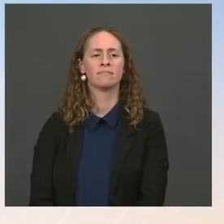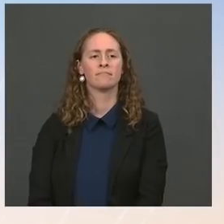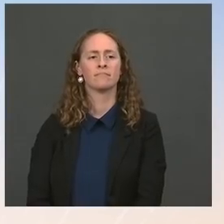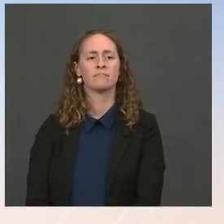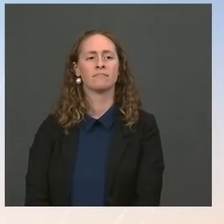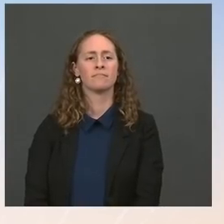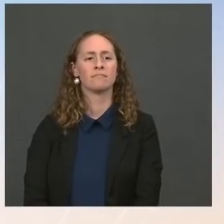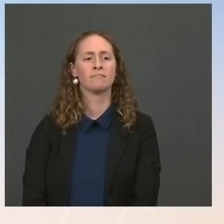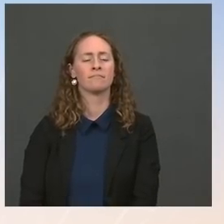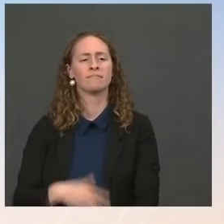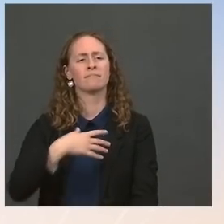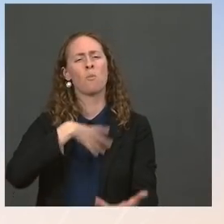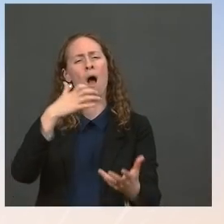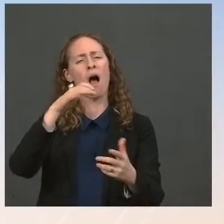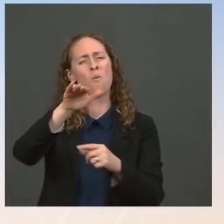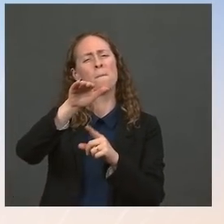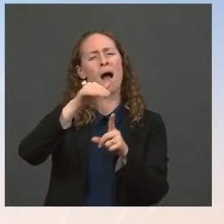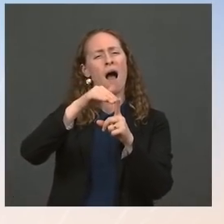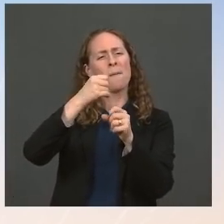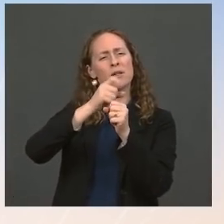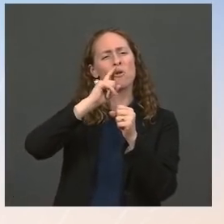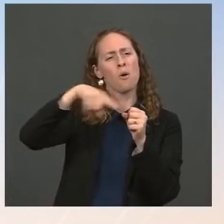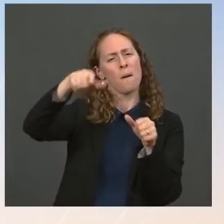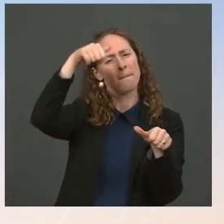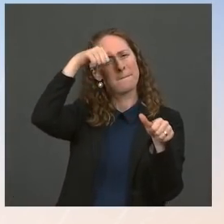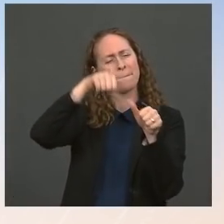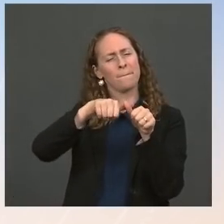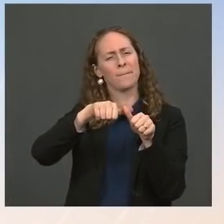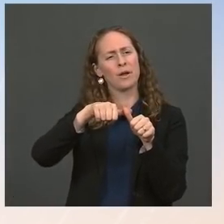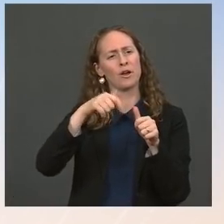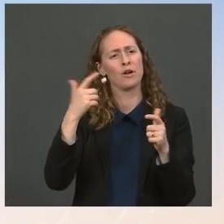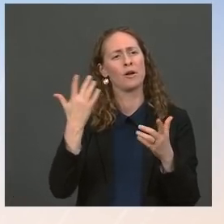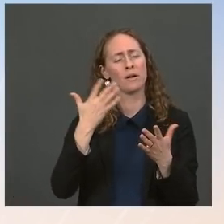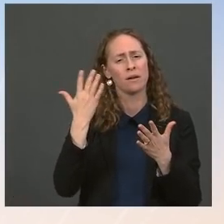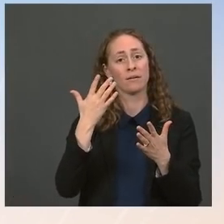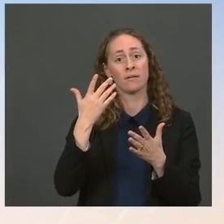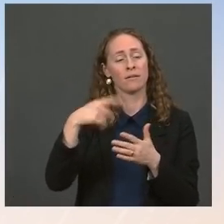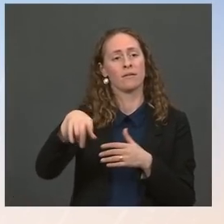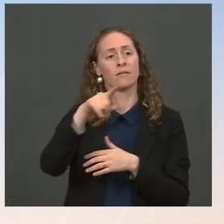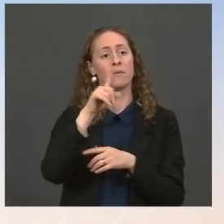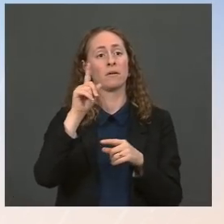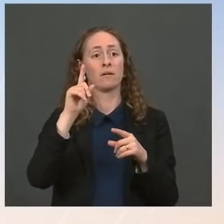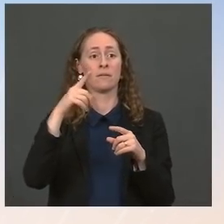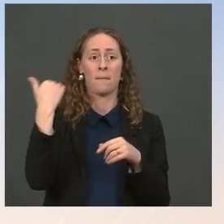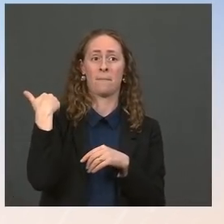of what they are looking at so that when you see this preliminary discussion materials released,